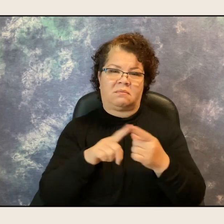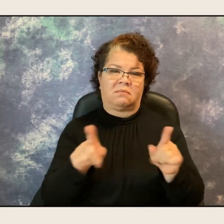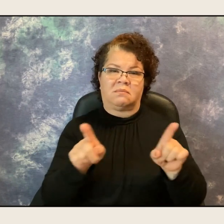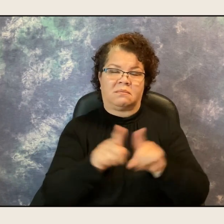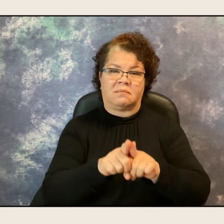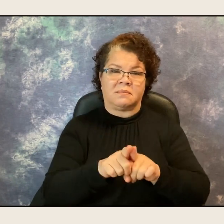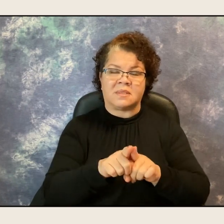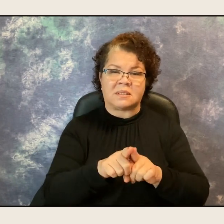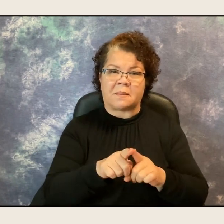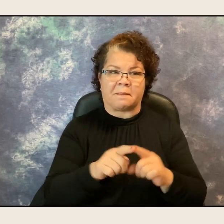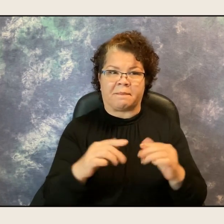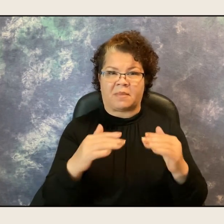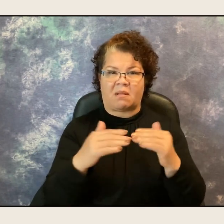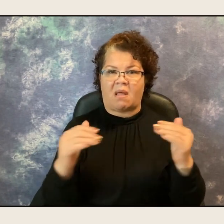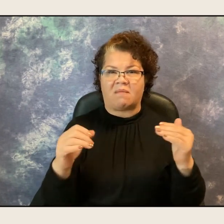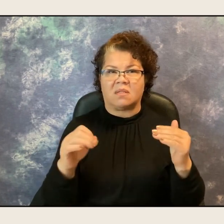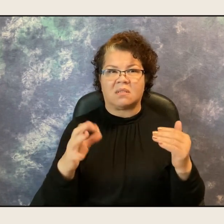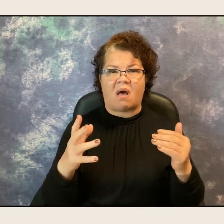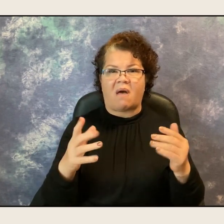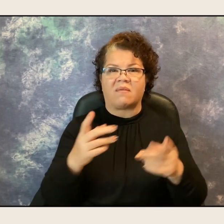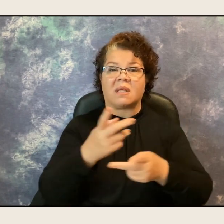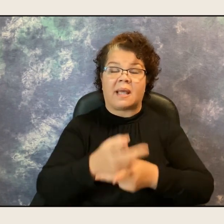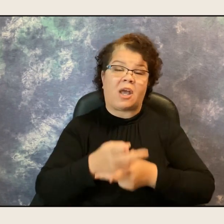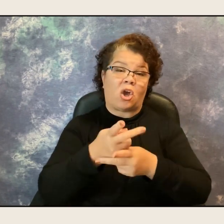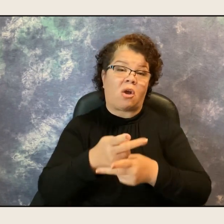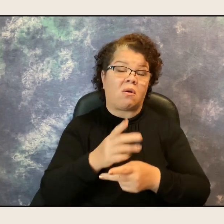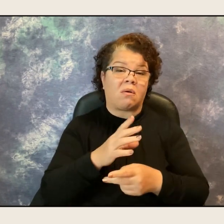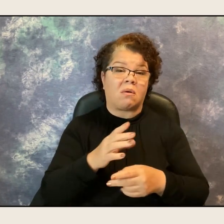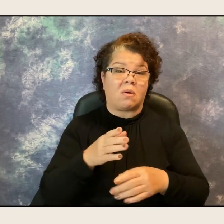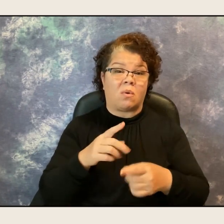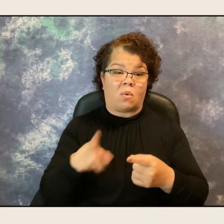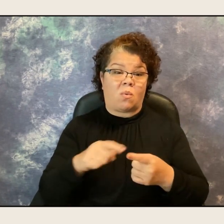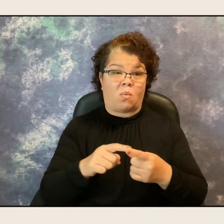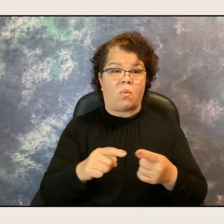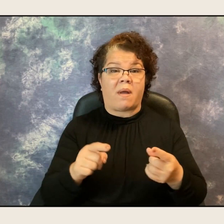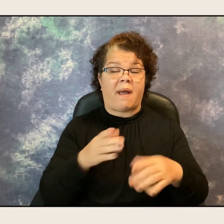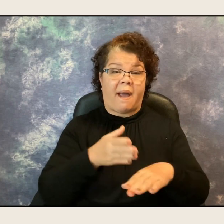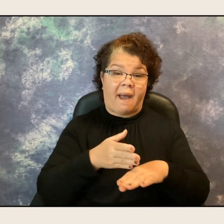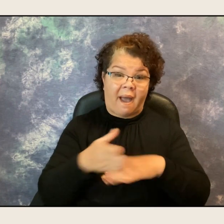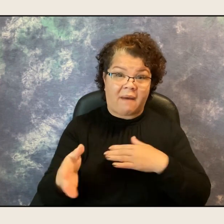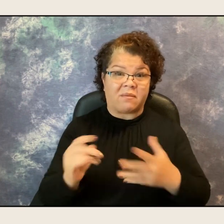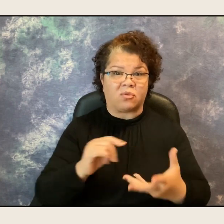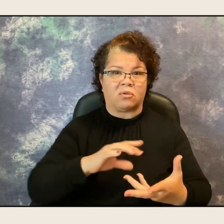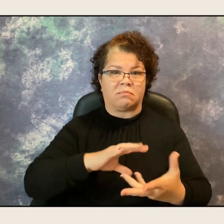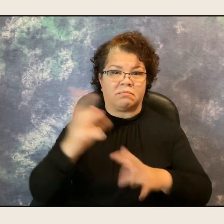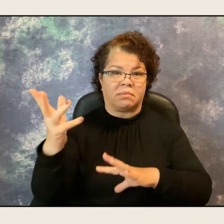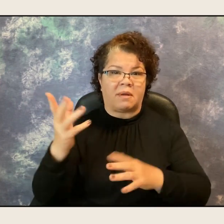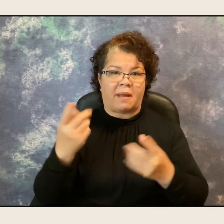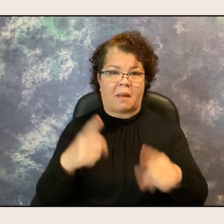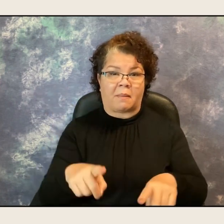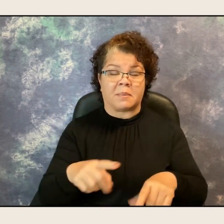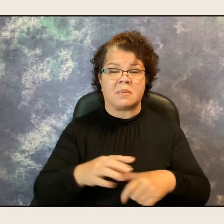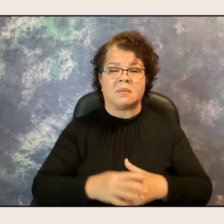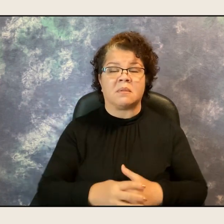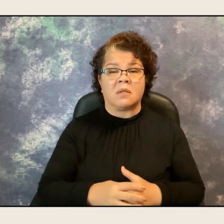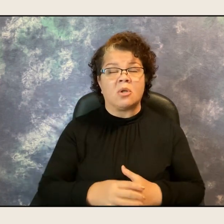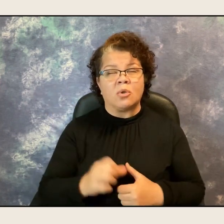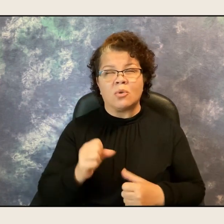of care in the aftermath of these disasters. And so it's really, I hope that the conversation begins to fold